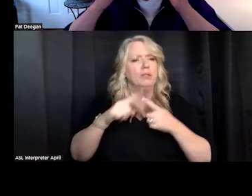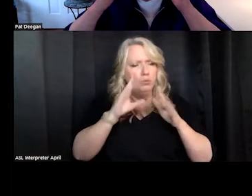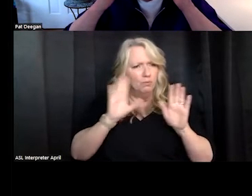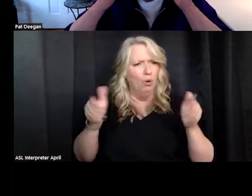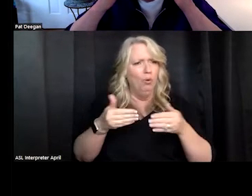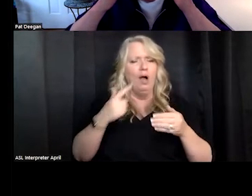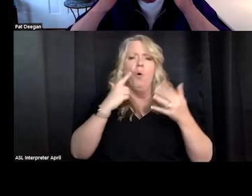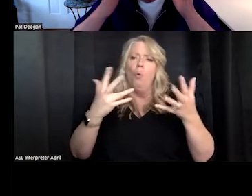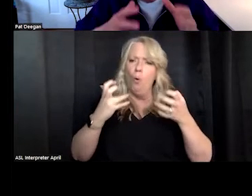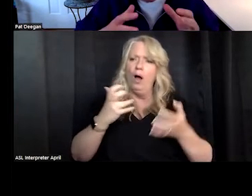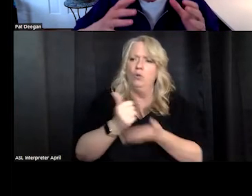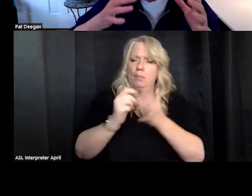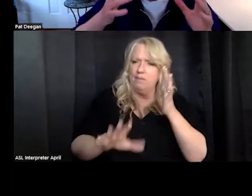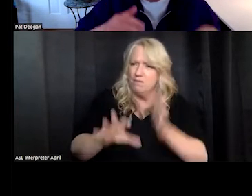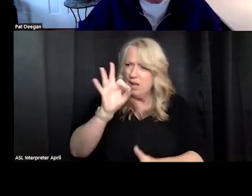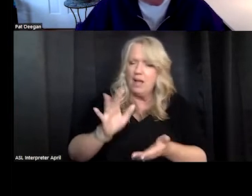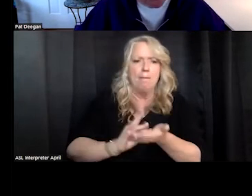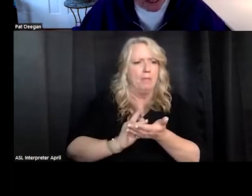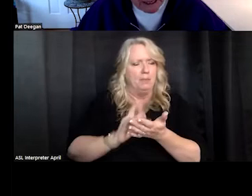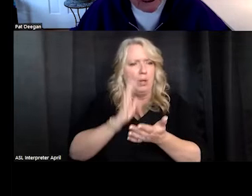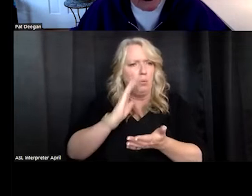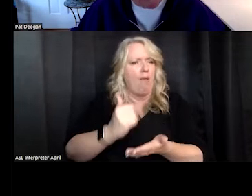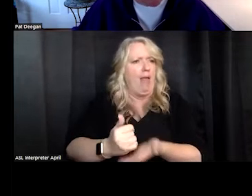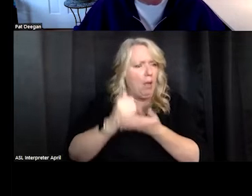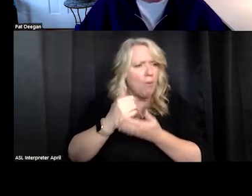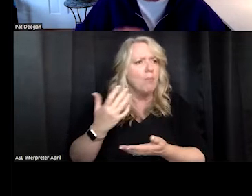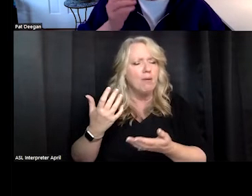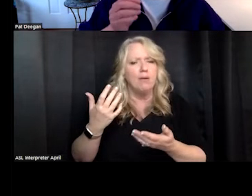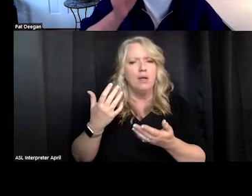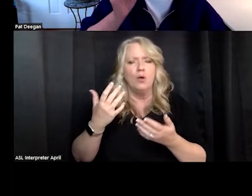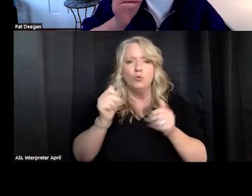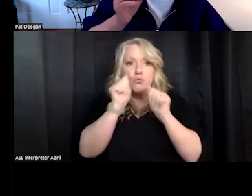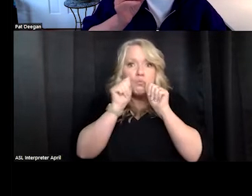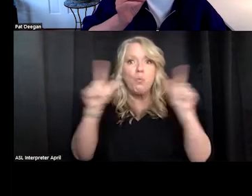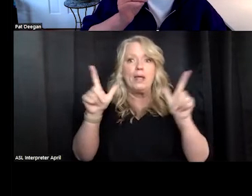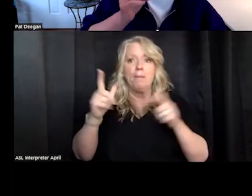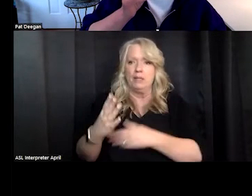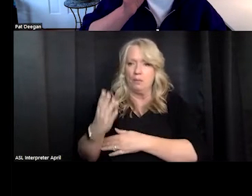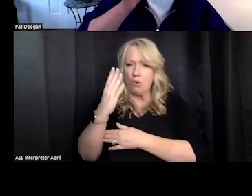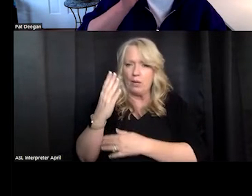AND TAKE MY CHILD AWAY. I WANT YOU TO HELP ME FOCUS I WANT YOU TO HELP MAE FIND A MEDICINE THAT